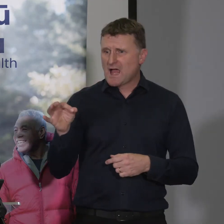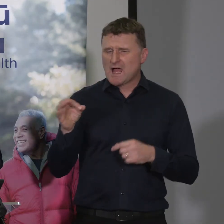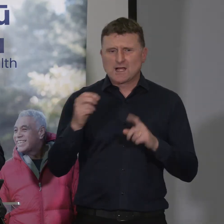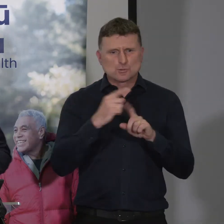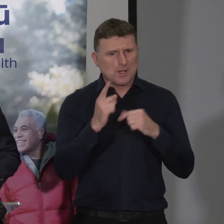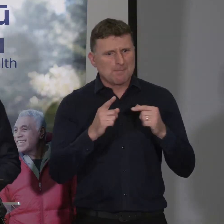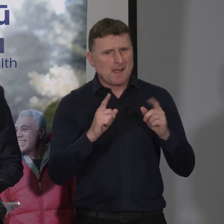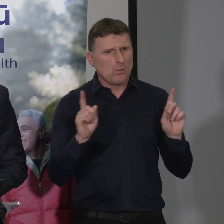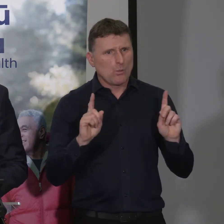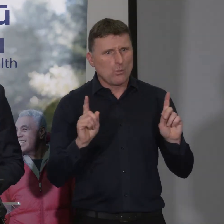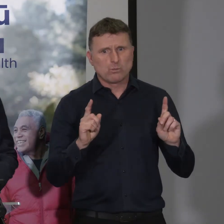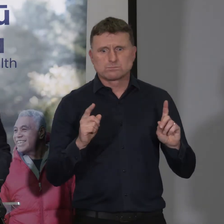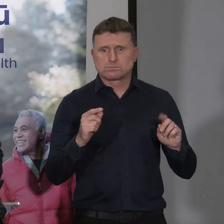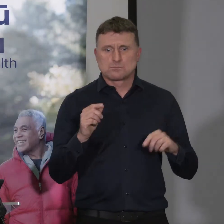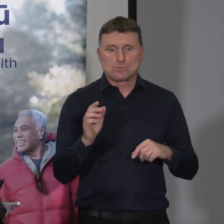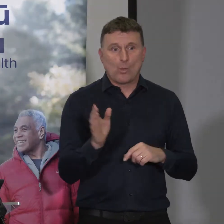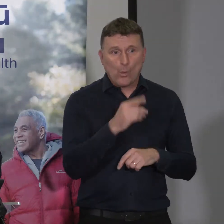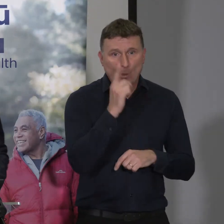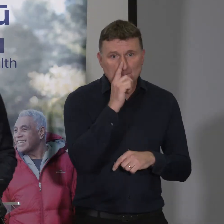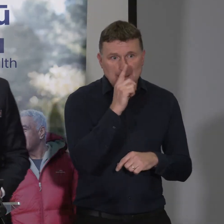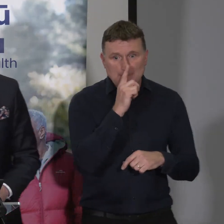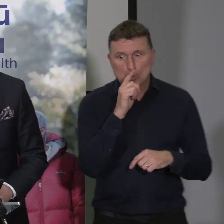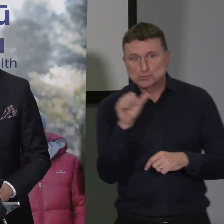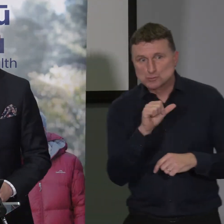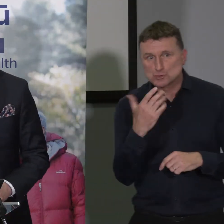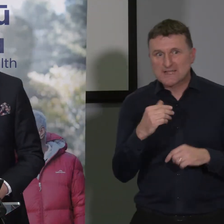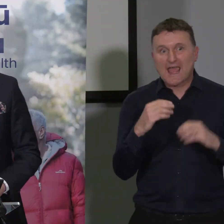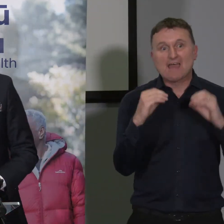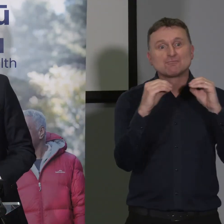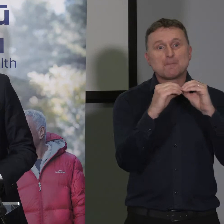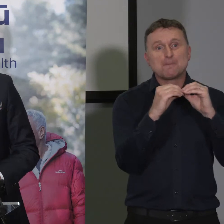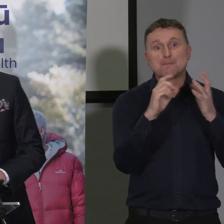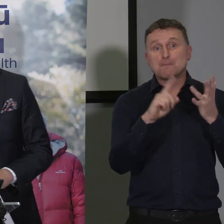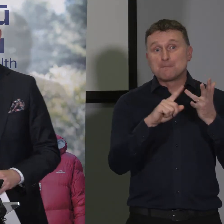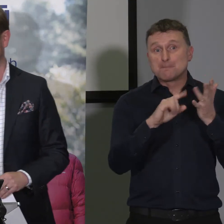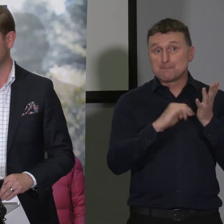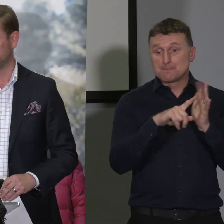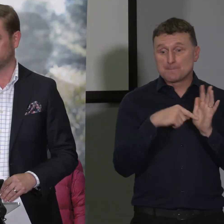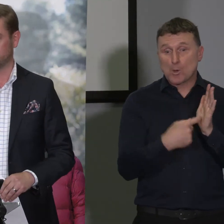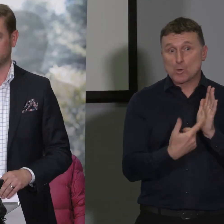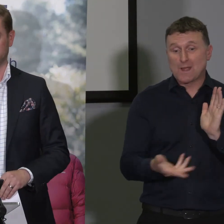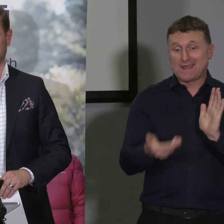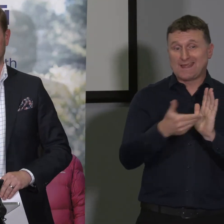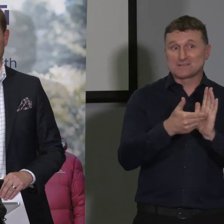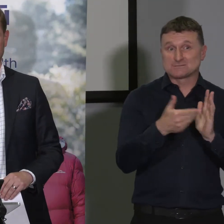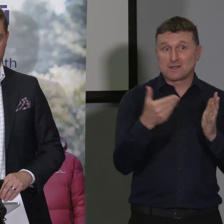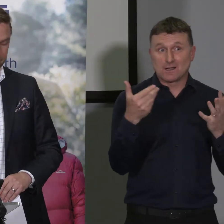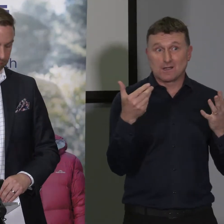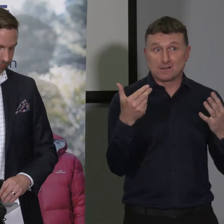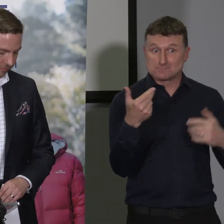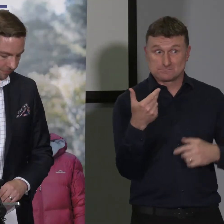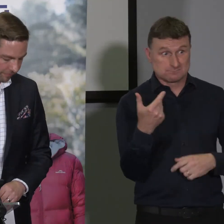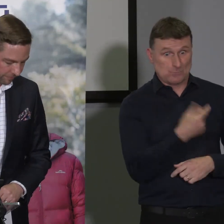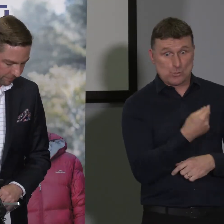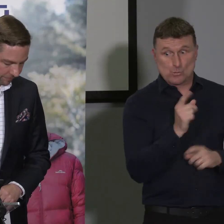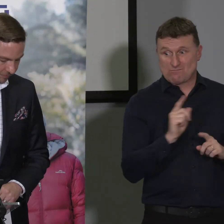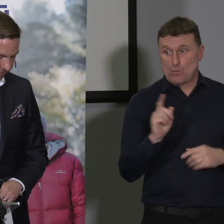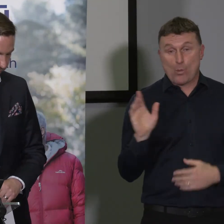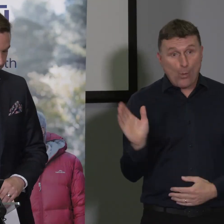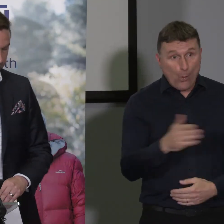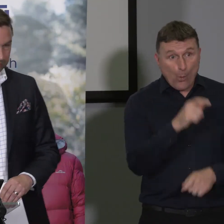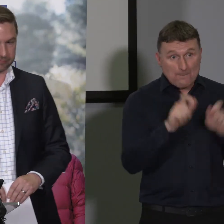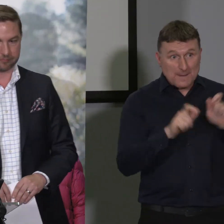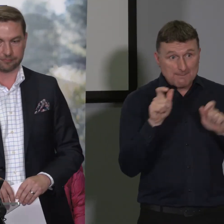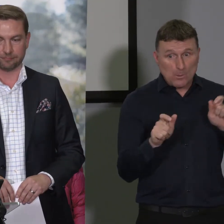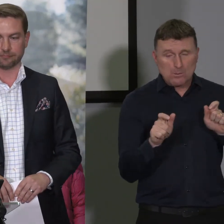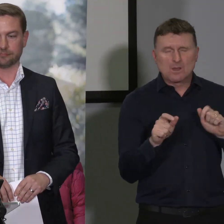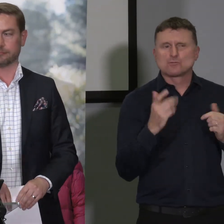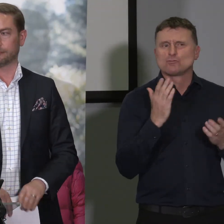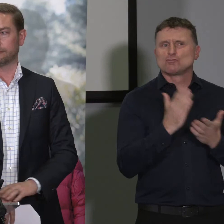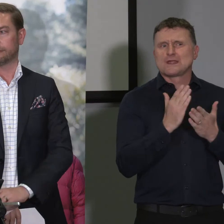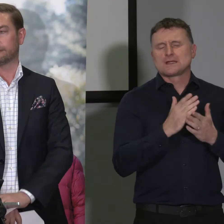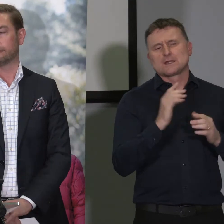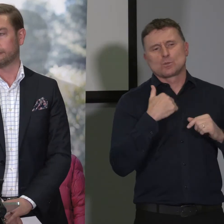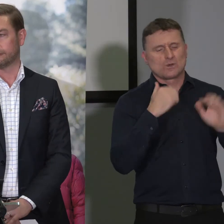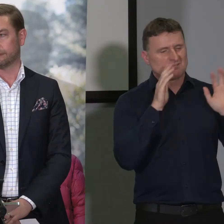for everybody?